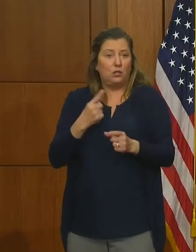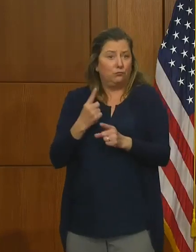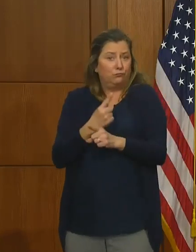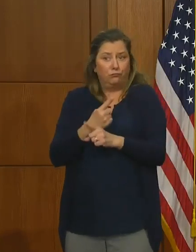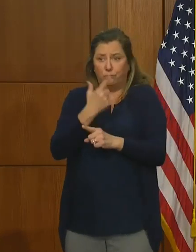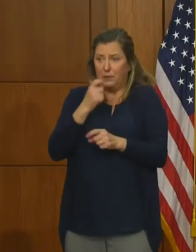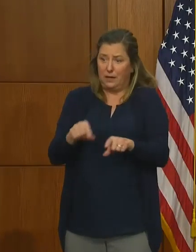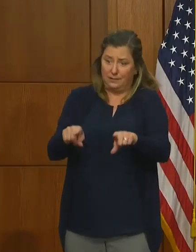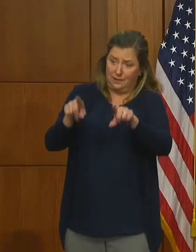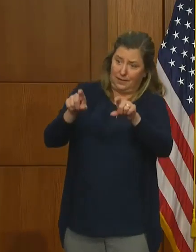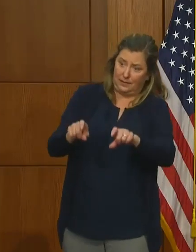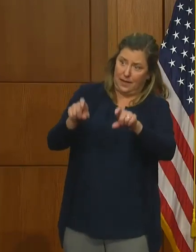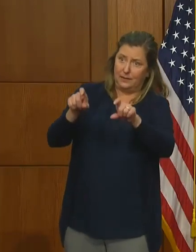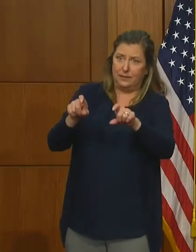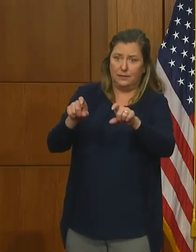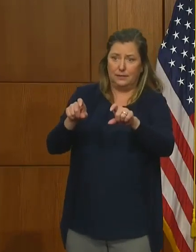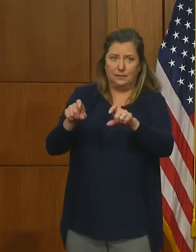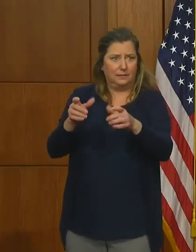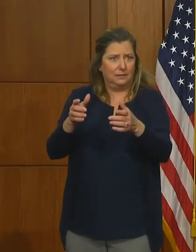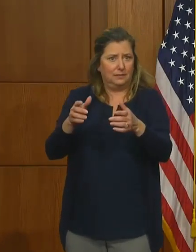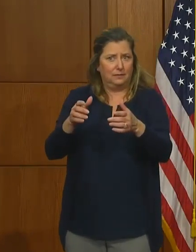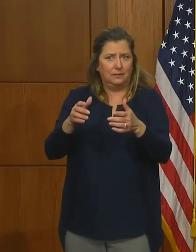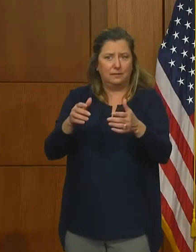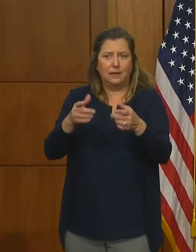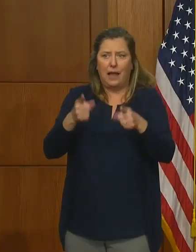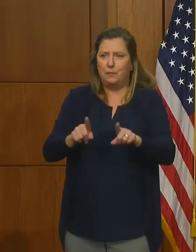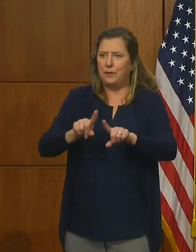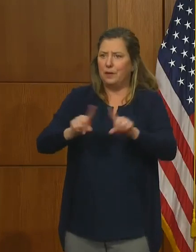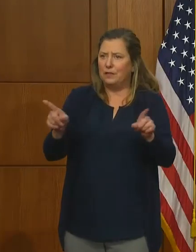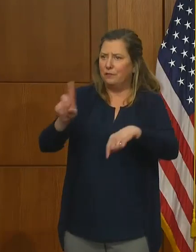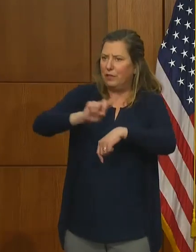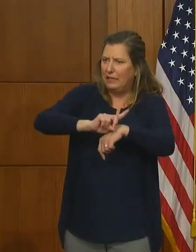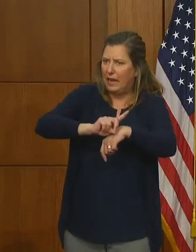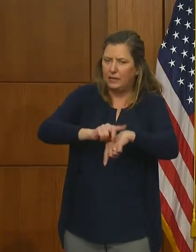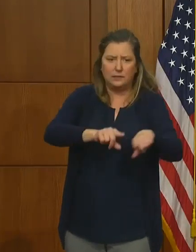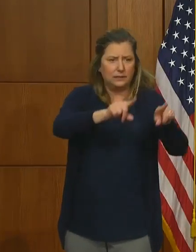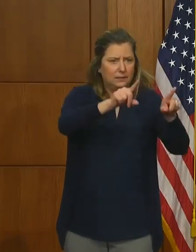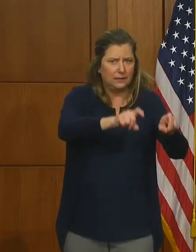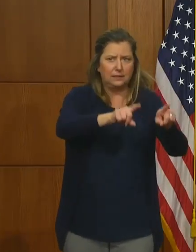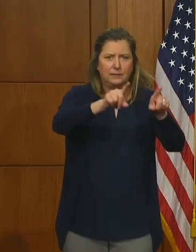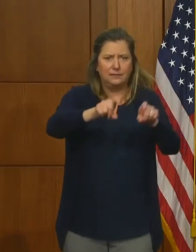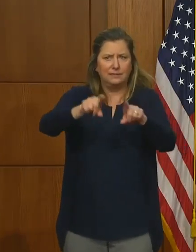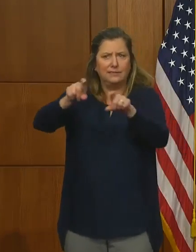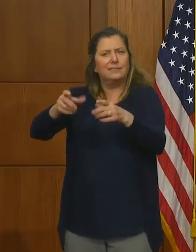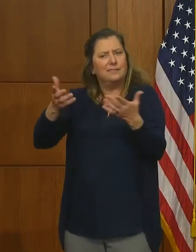STANDARD METHODOLOGY. FOR US IT MAKES SENSE BECAUSE IT THESE